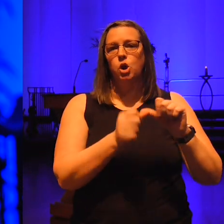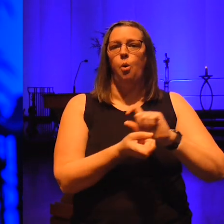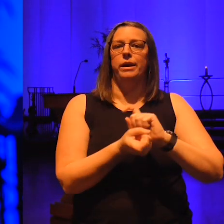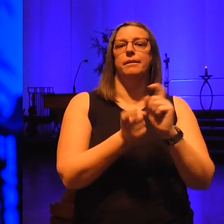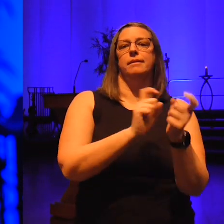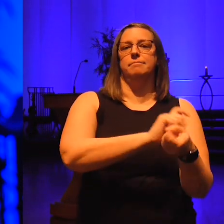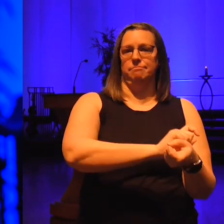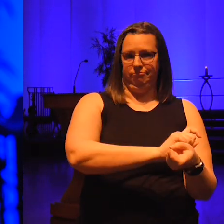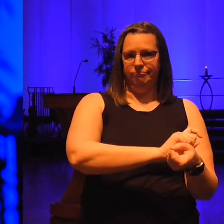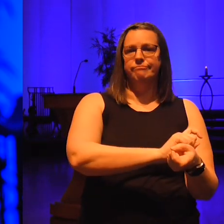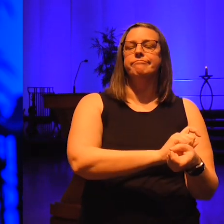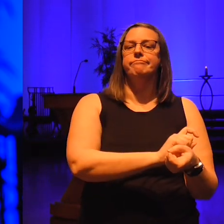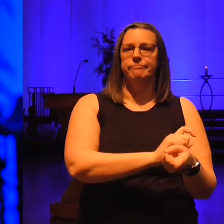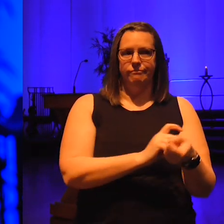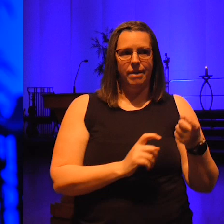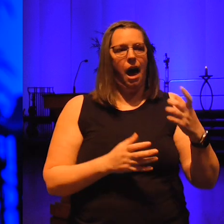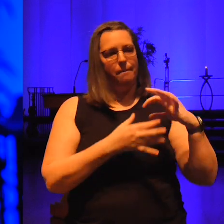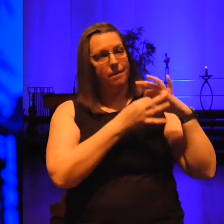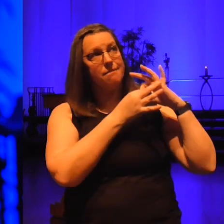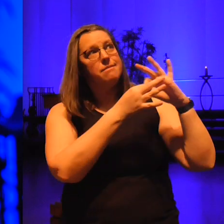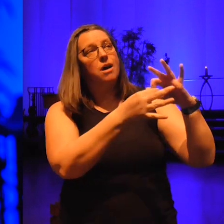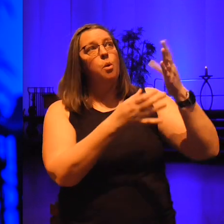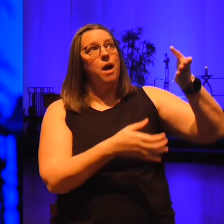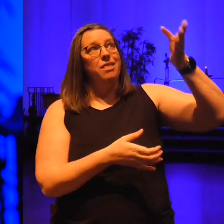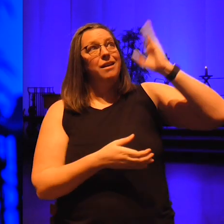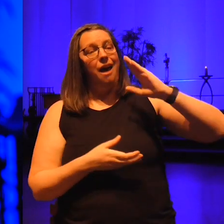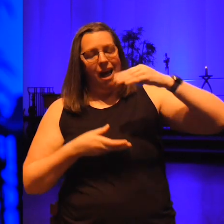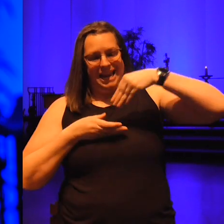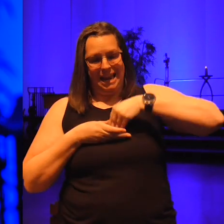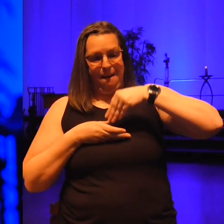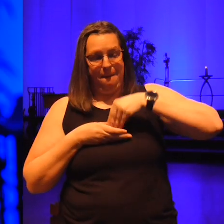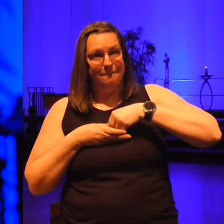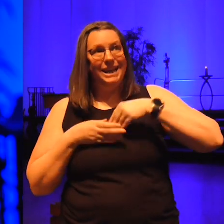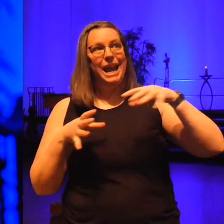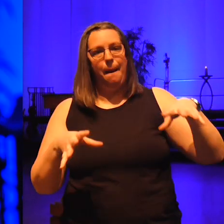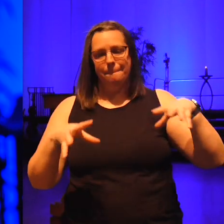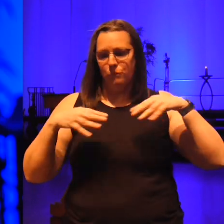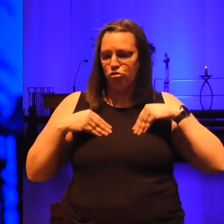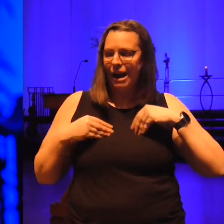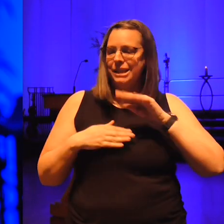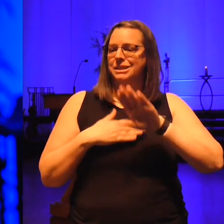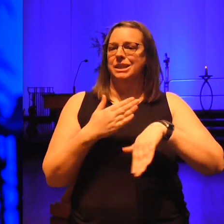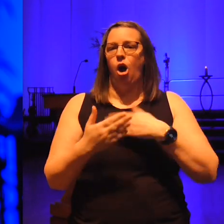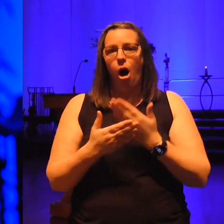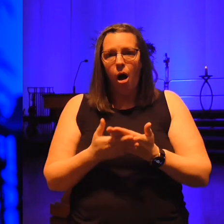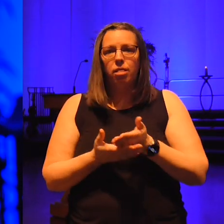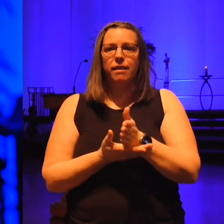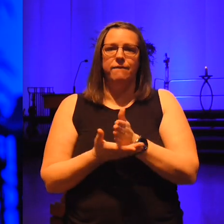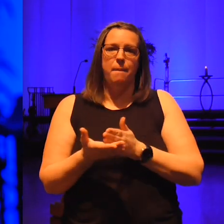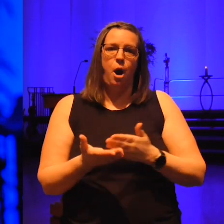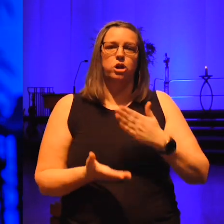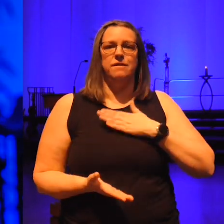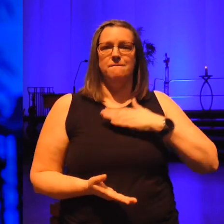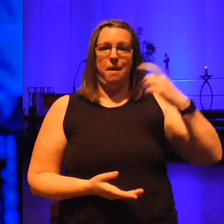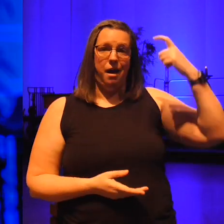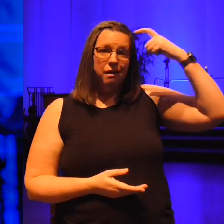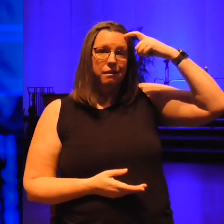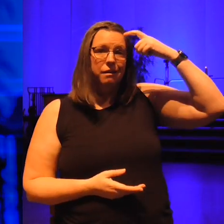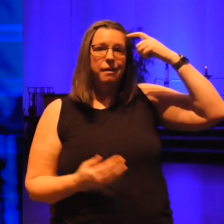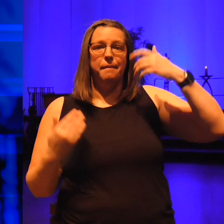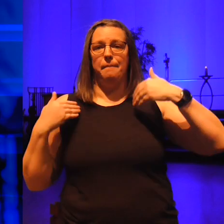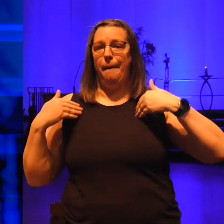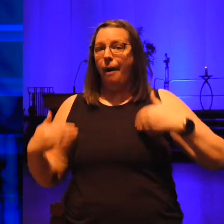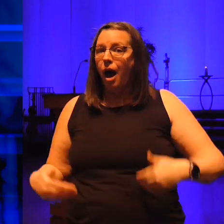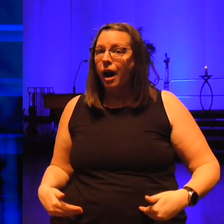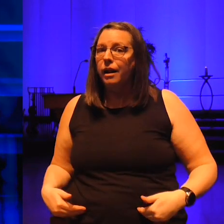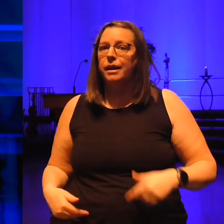the divine within me embracing all of the parts of my psyche my body my relationships